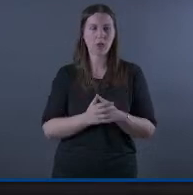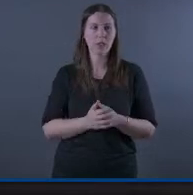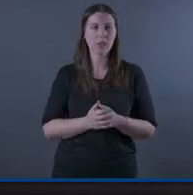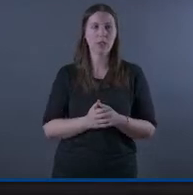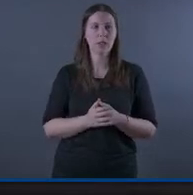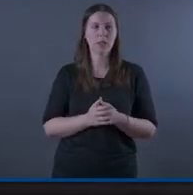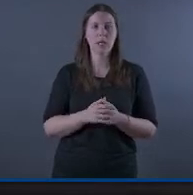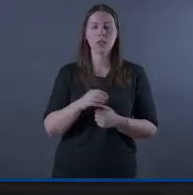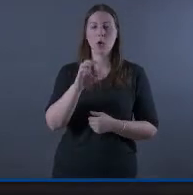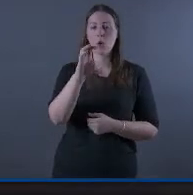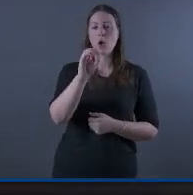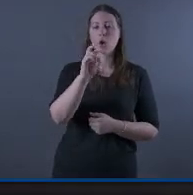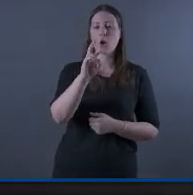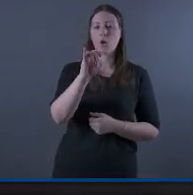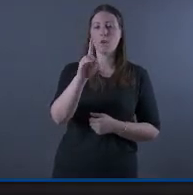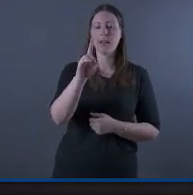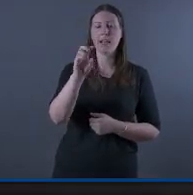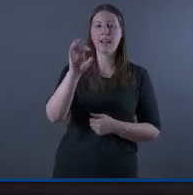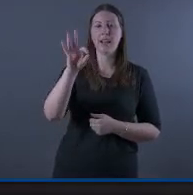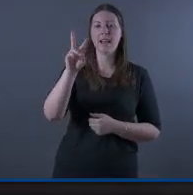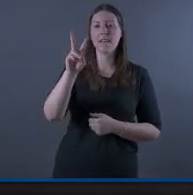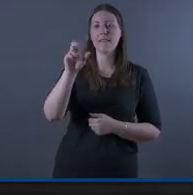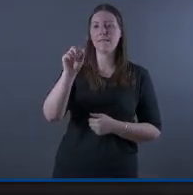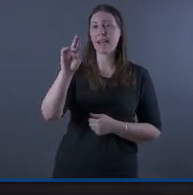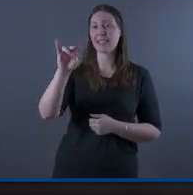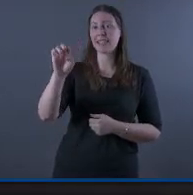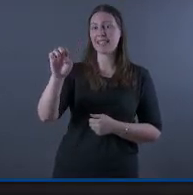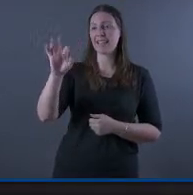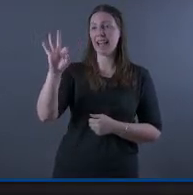as in Family Care Network.net. So COVIDvaccine.fcn.net.